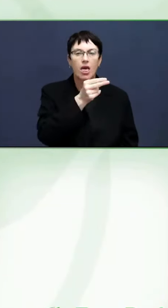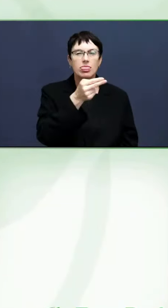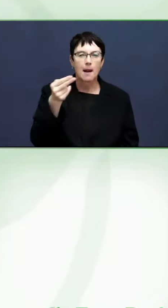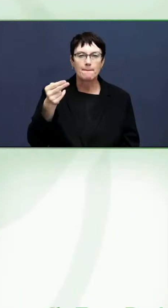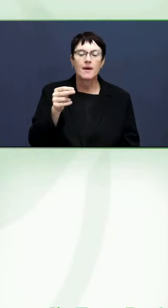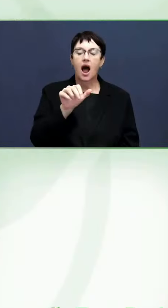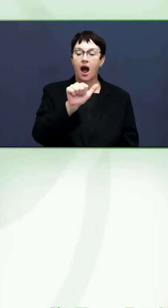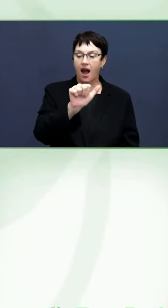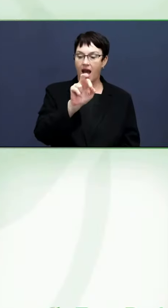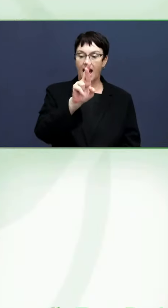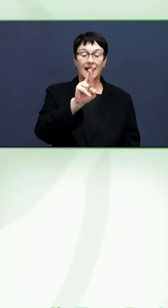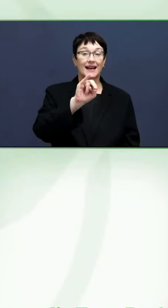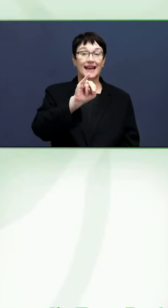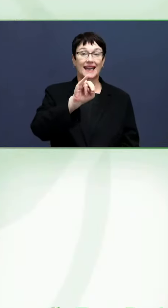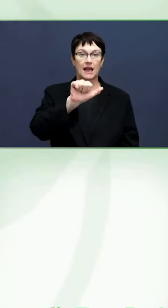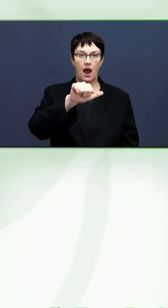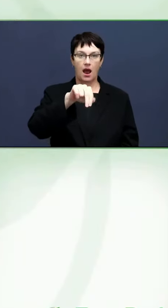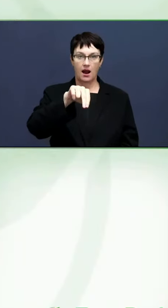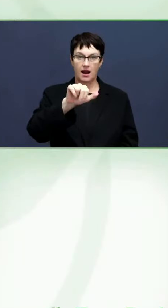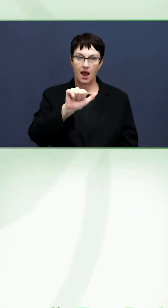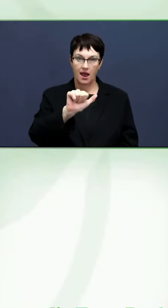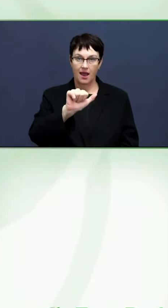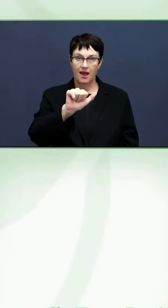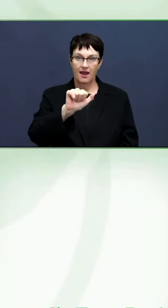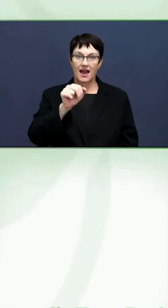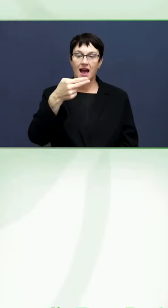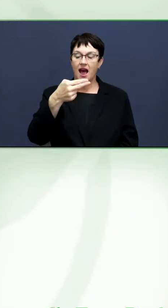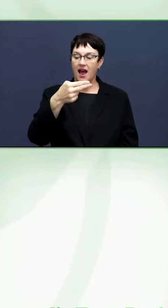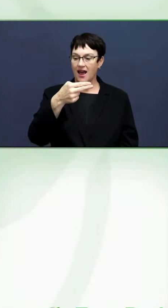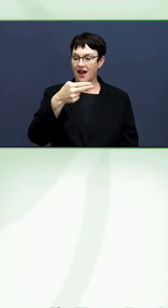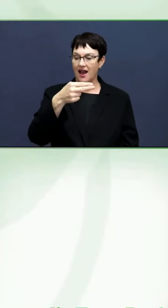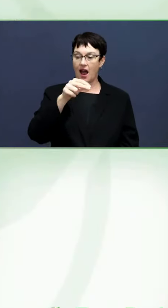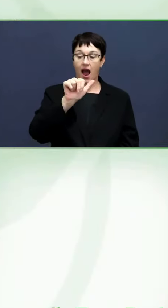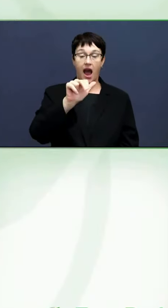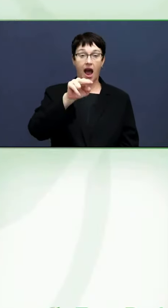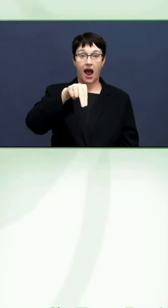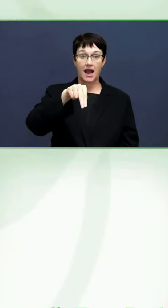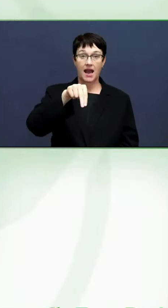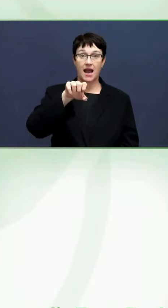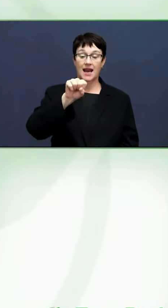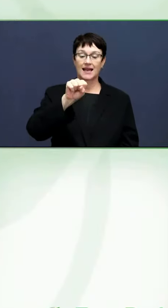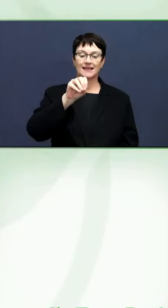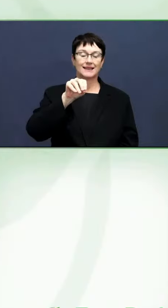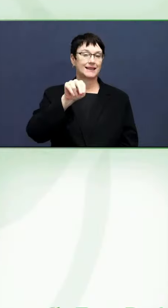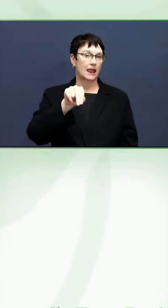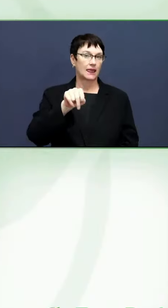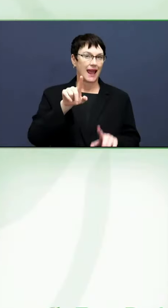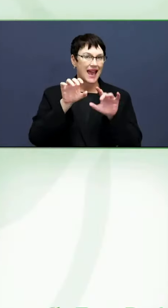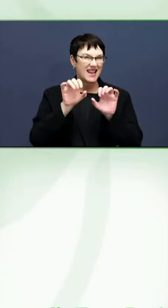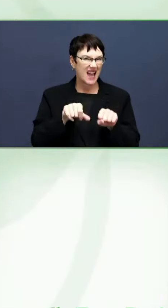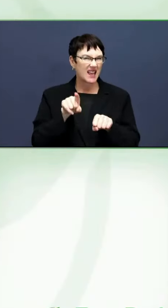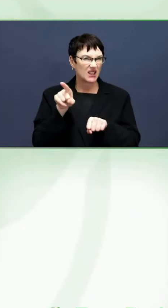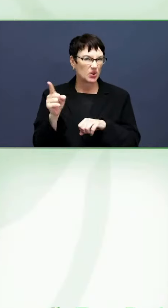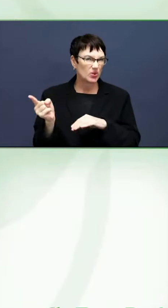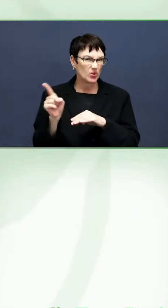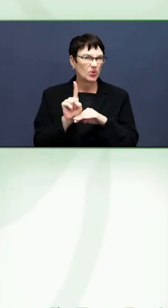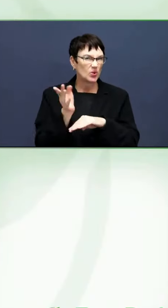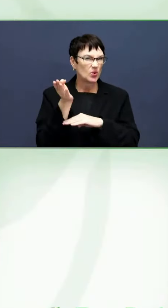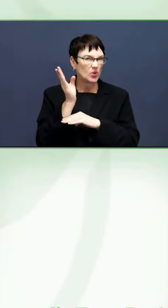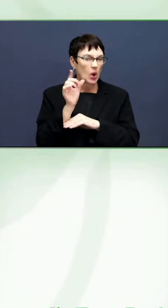I am so happy that you are here, please could you present yourself, tell us more about your